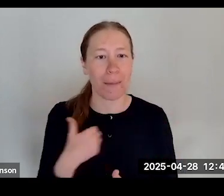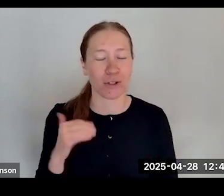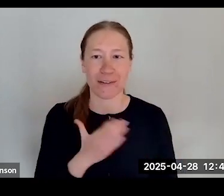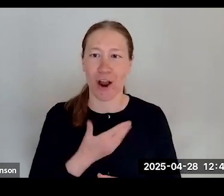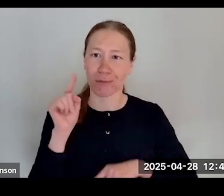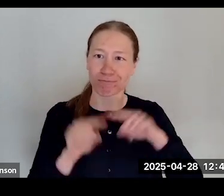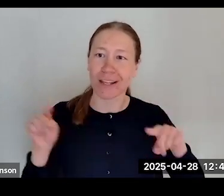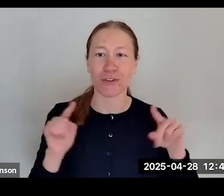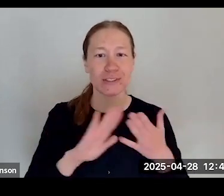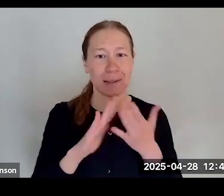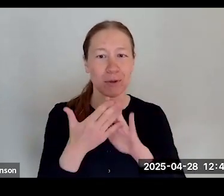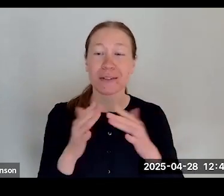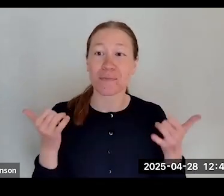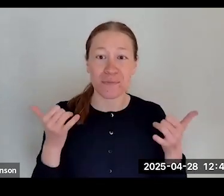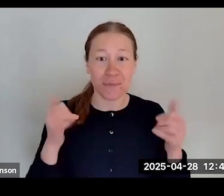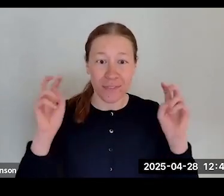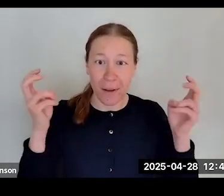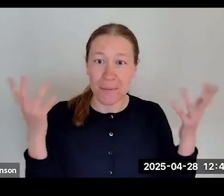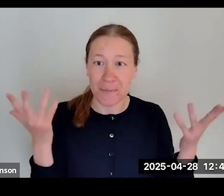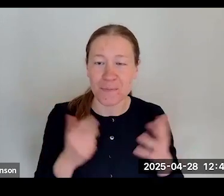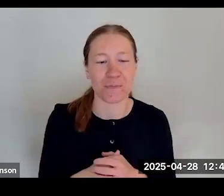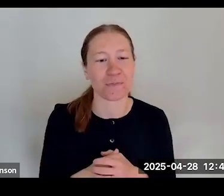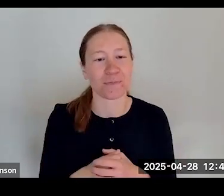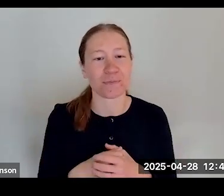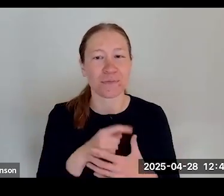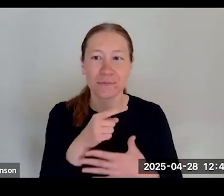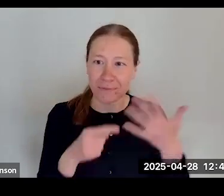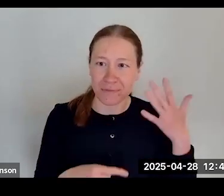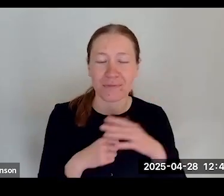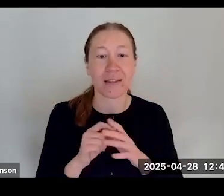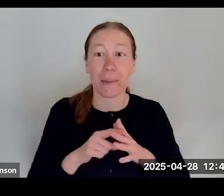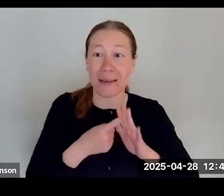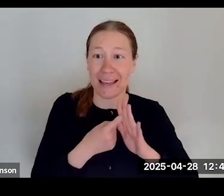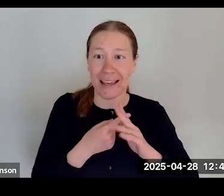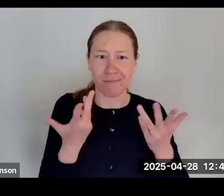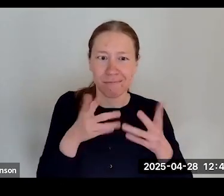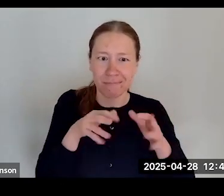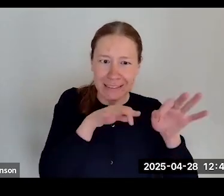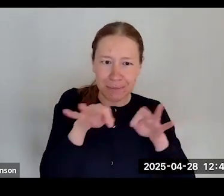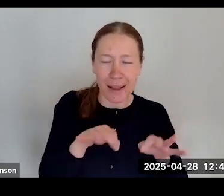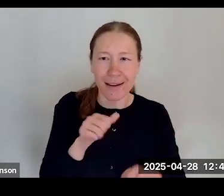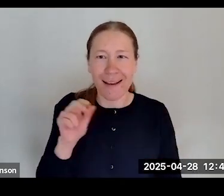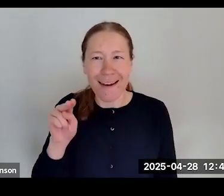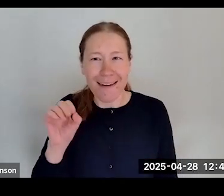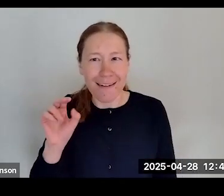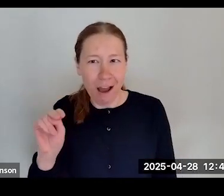So the topics that I'm going to go over in today's presentation are beginning with defining what a non-apparent condition is,